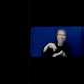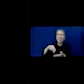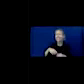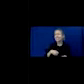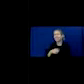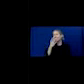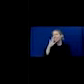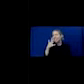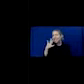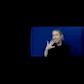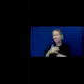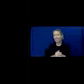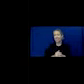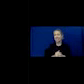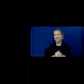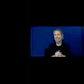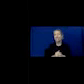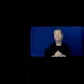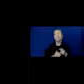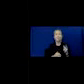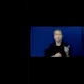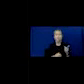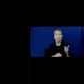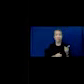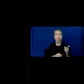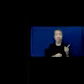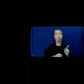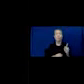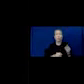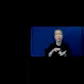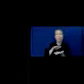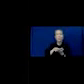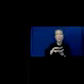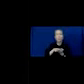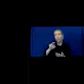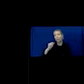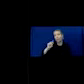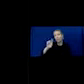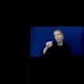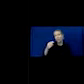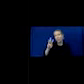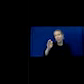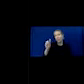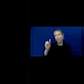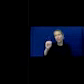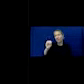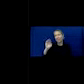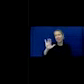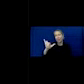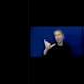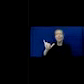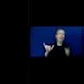She went to school at Norfolk academy and had a lot of work experiences, which included